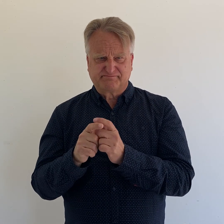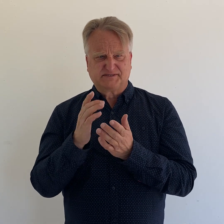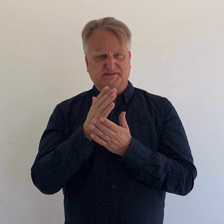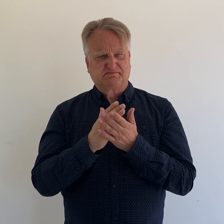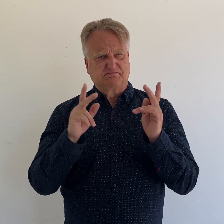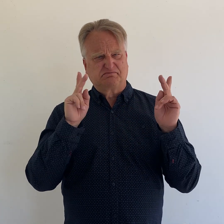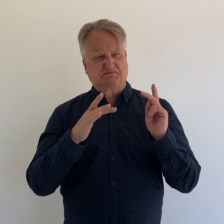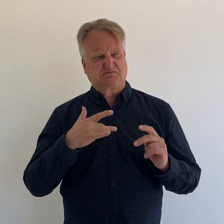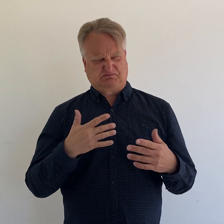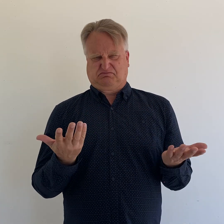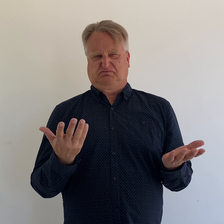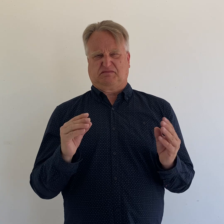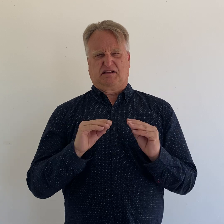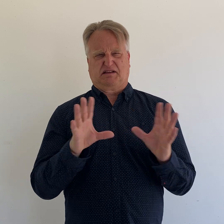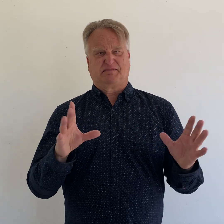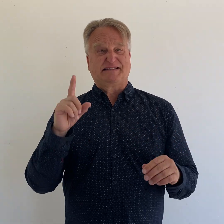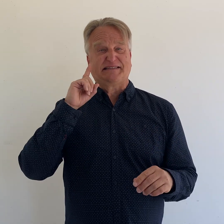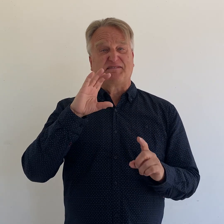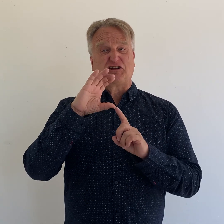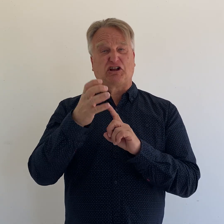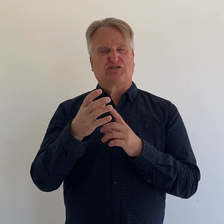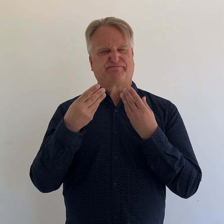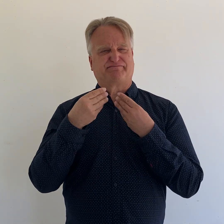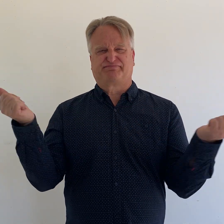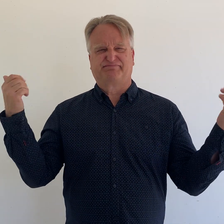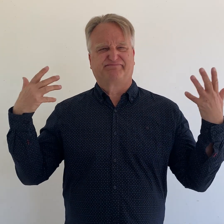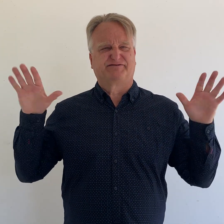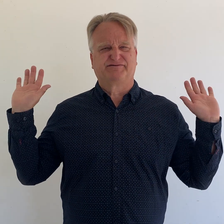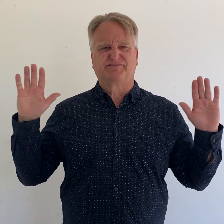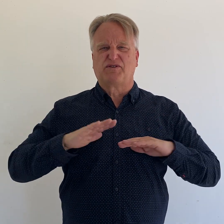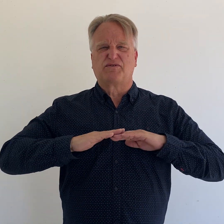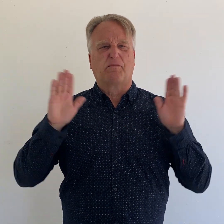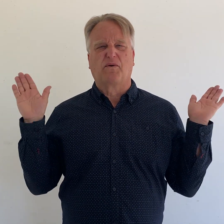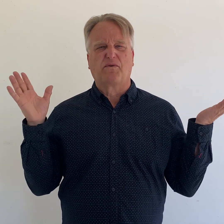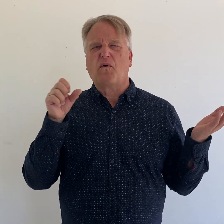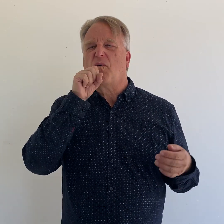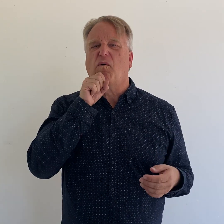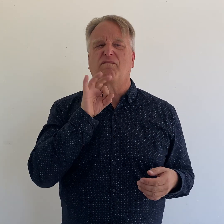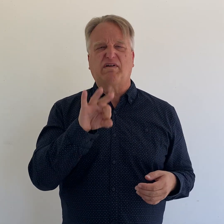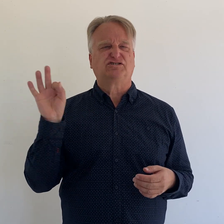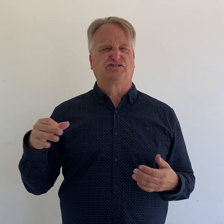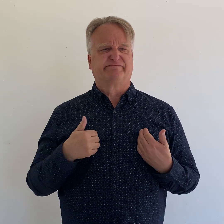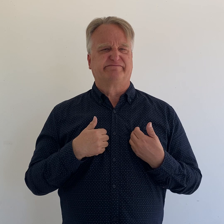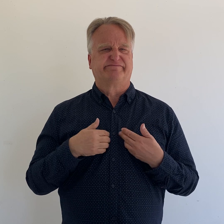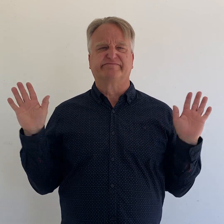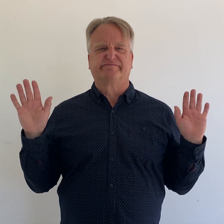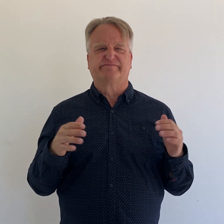For these reasons, some people believe Deaf culture has become obsolete.